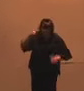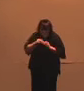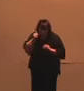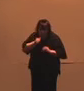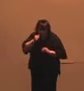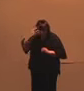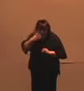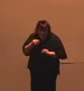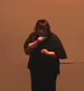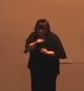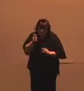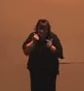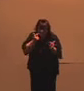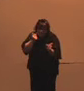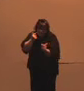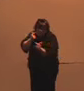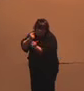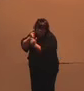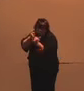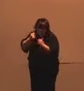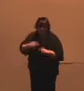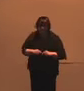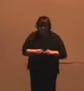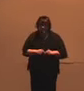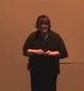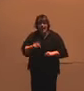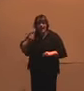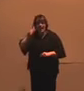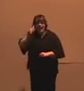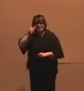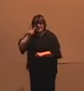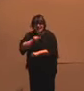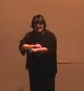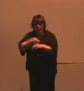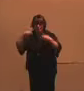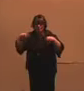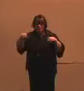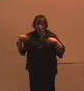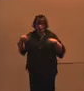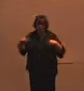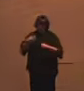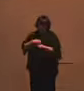So yeah, in Vietnam market, really creative thing is happening.